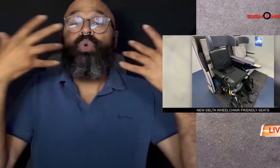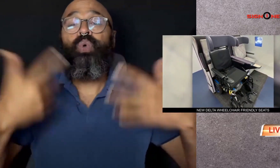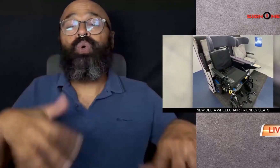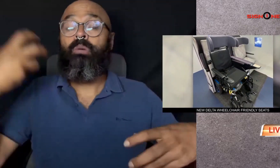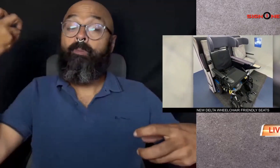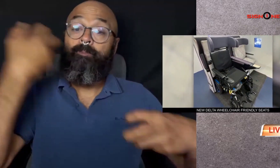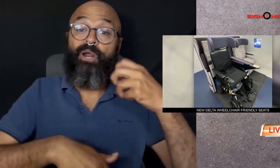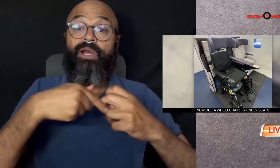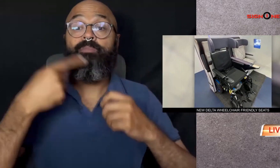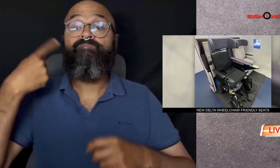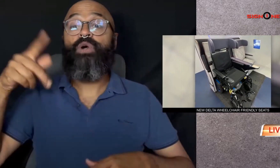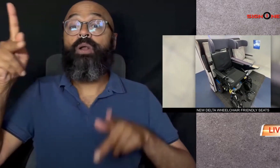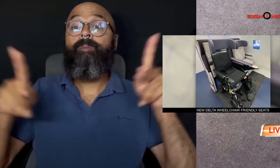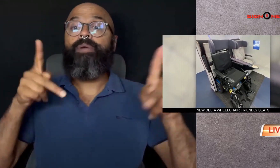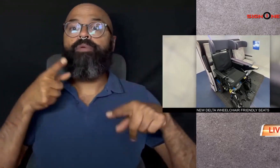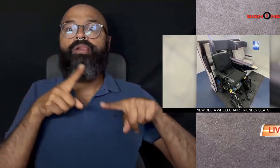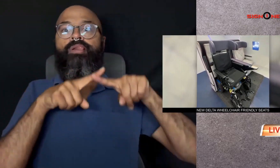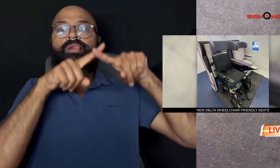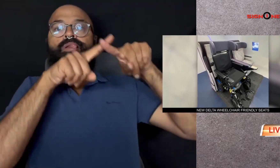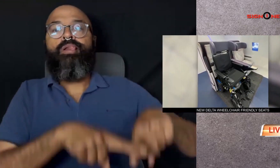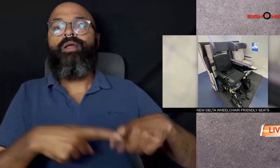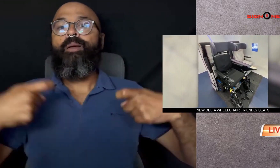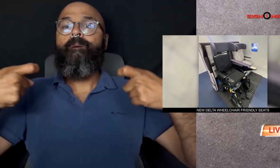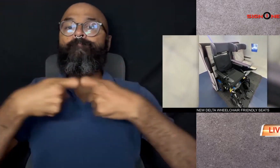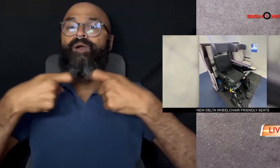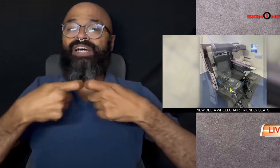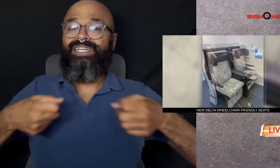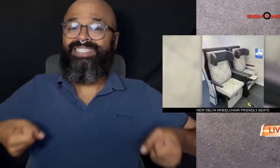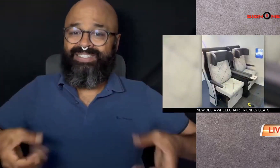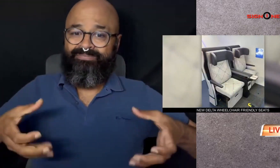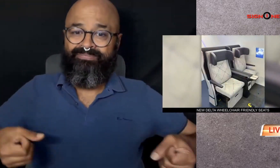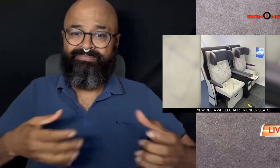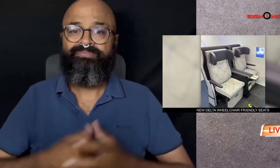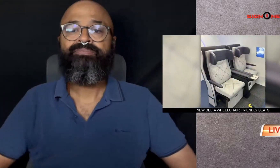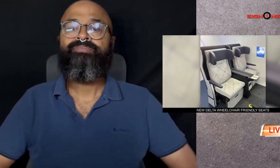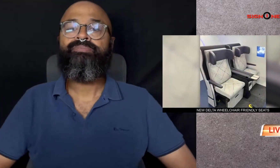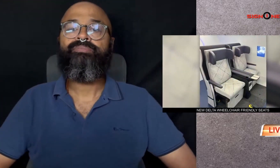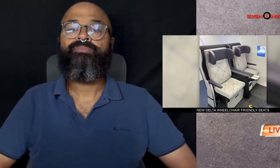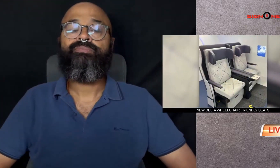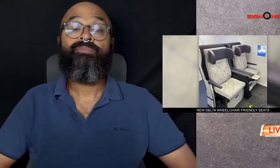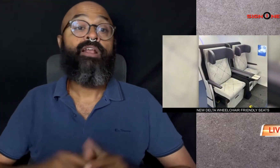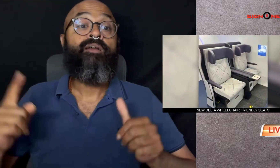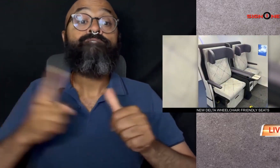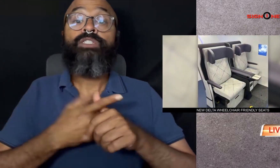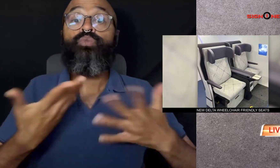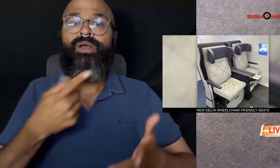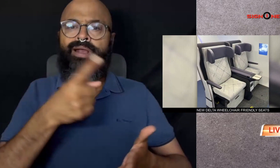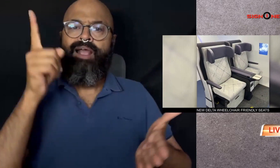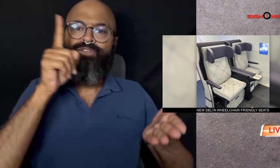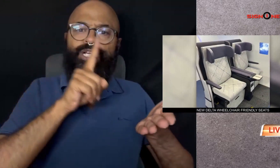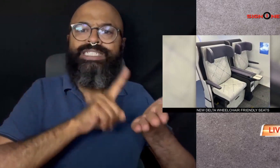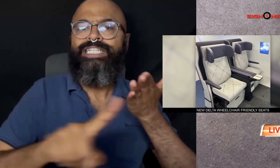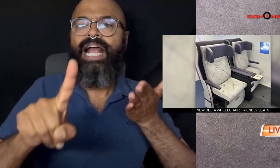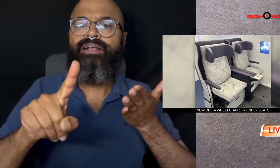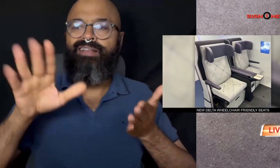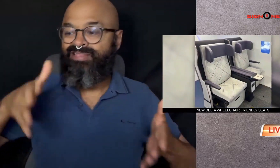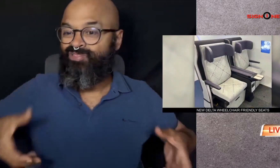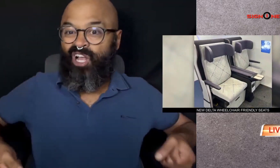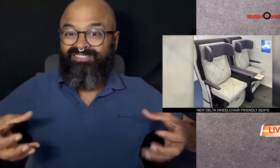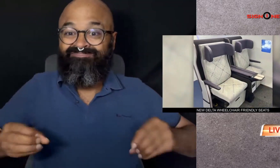that's especially problematic for people who rely on powered wheelchairs they have to check